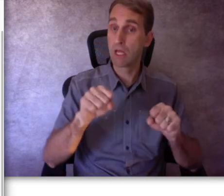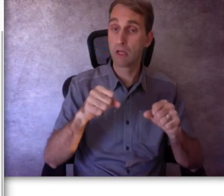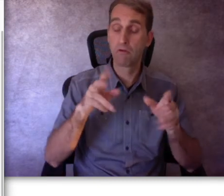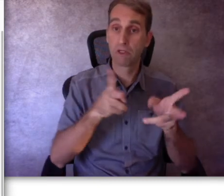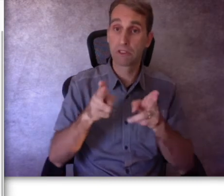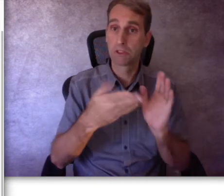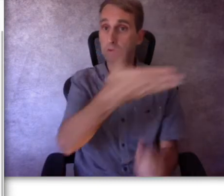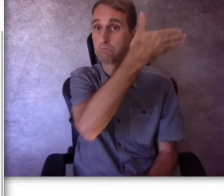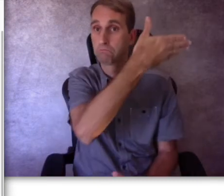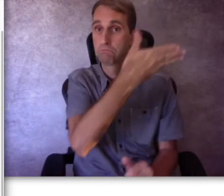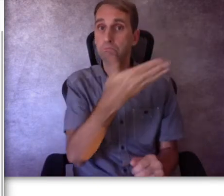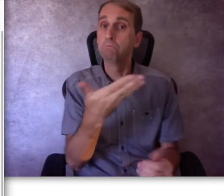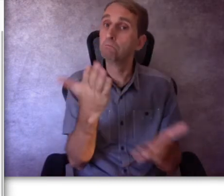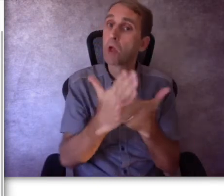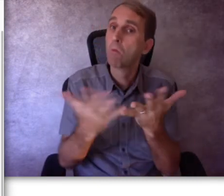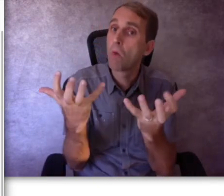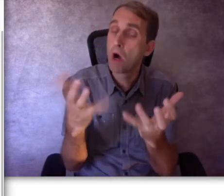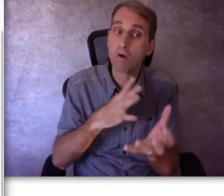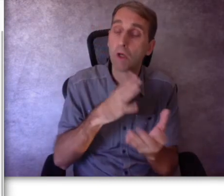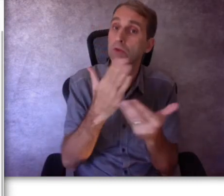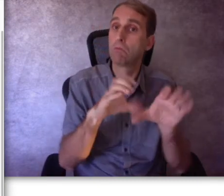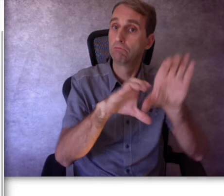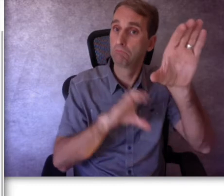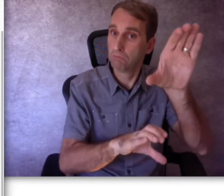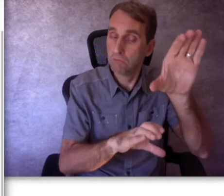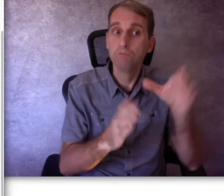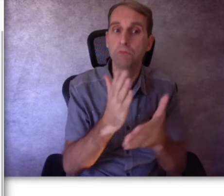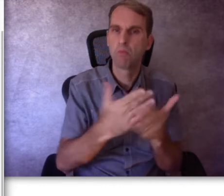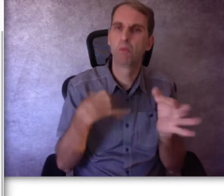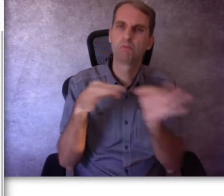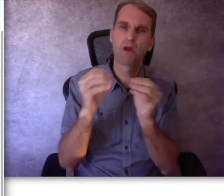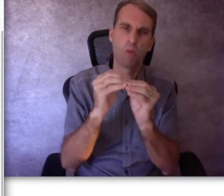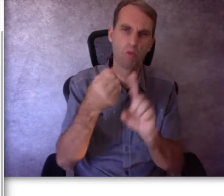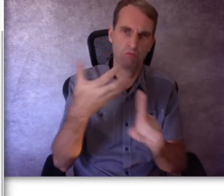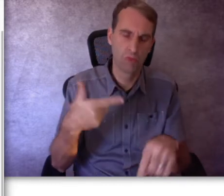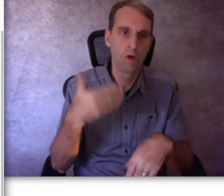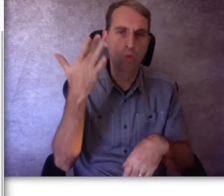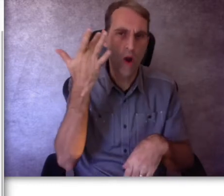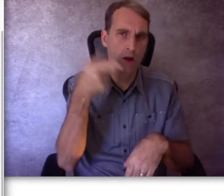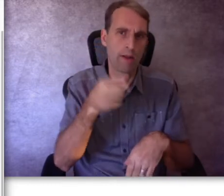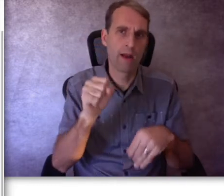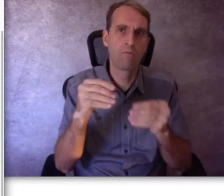Depending on your preference. You can reform out what this looks like such as presenting with the multimedia as a part of the video.